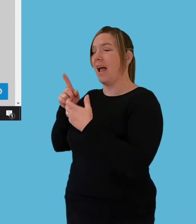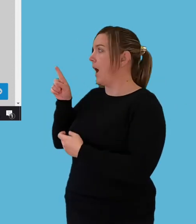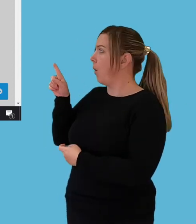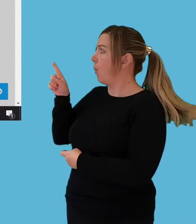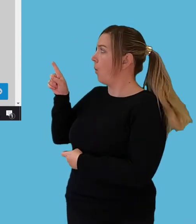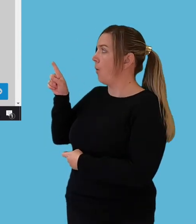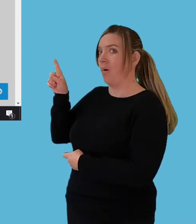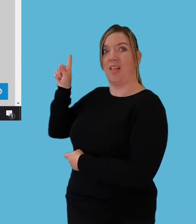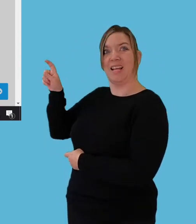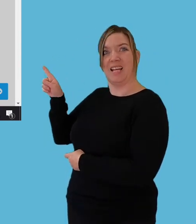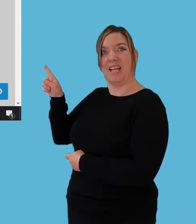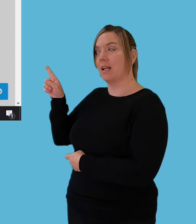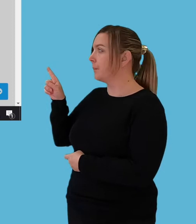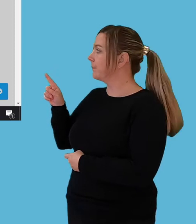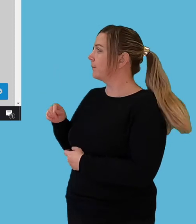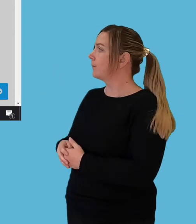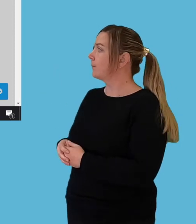and to do that, you click 'Play Here.'